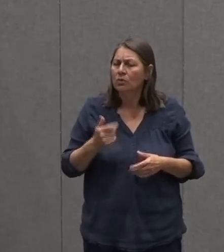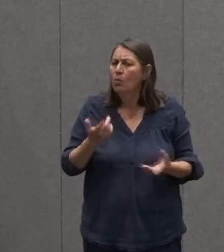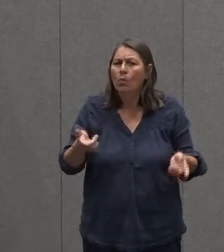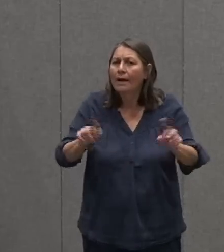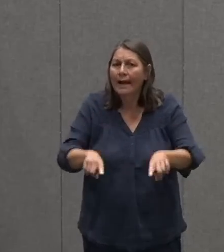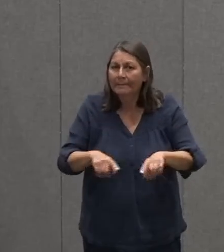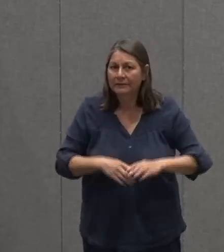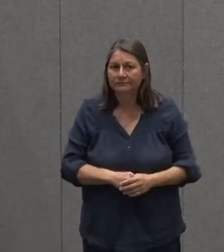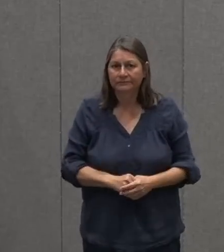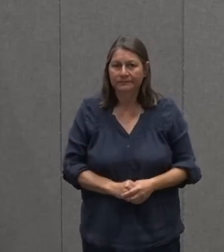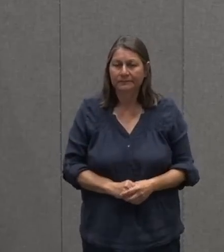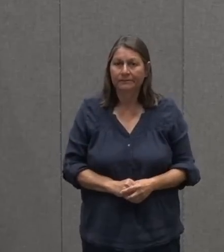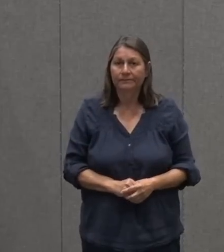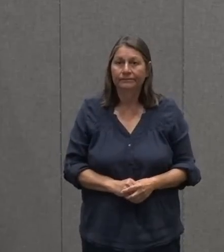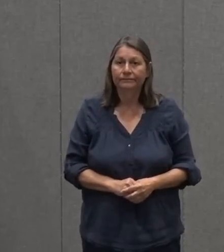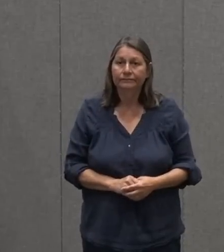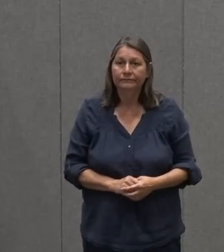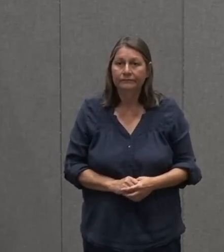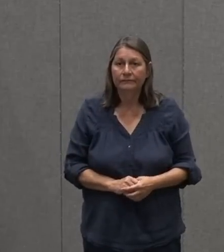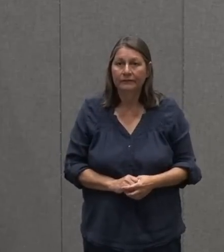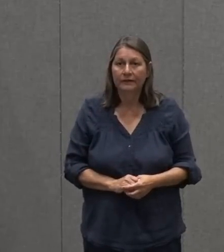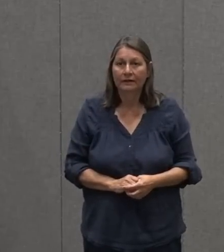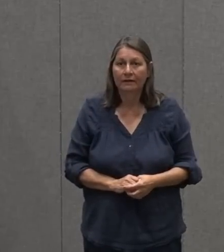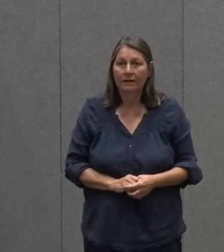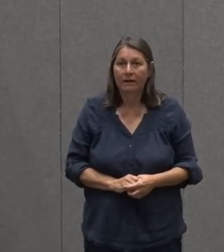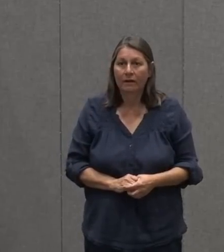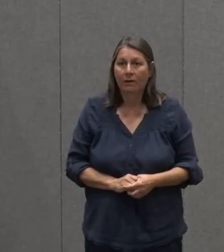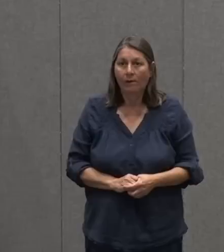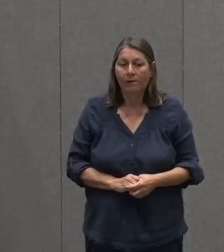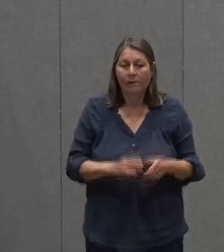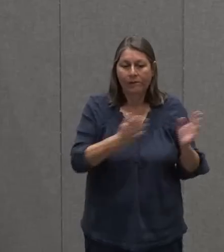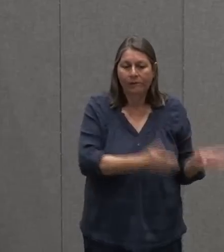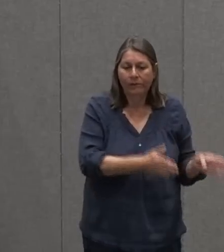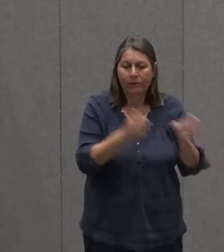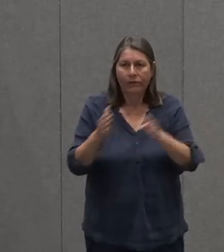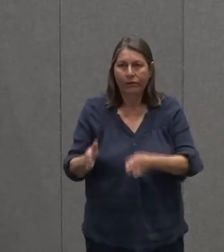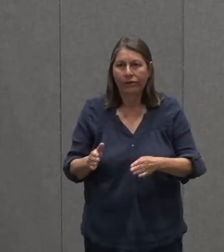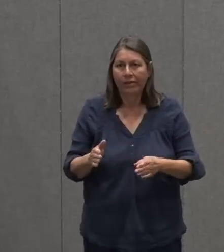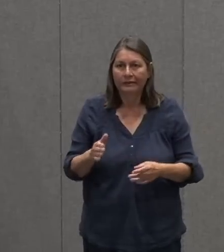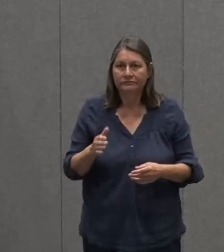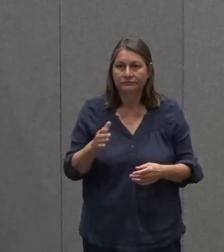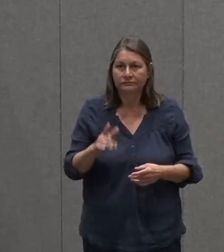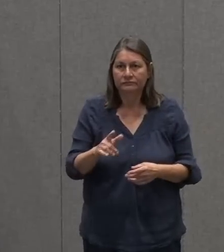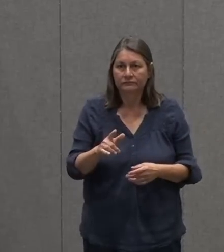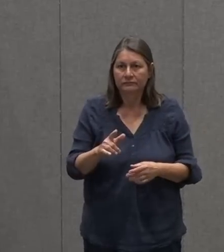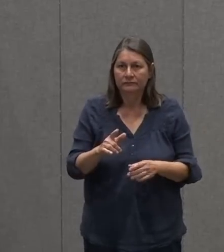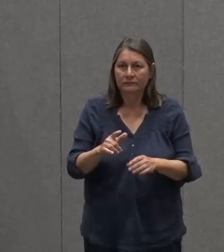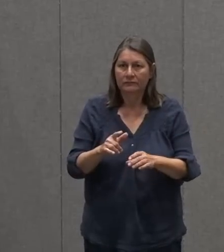What about this hand pump? I think this is used to make balloon animals.